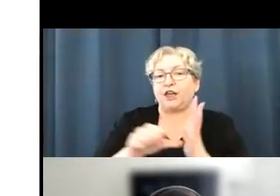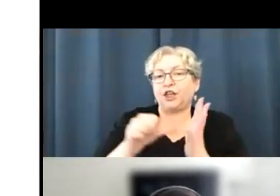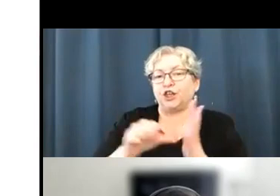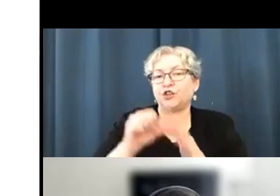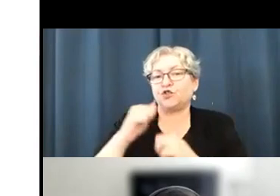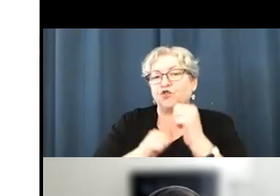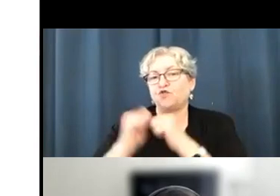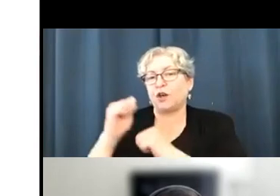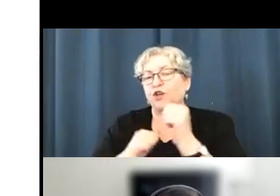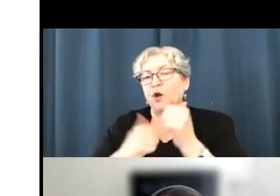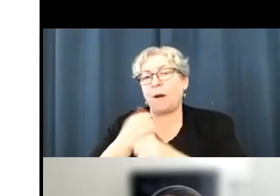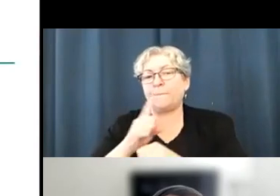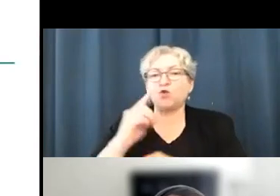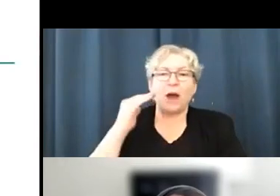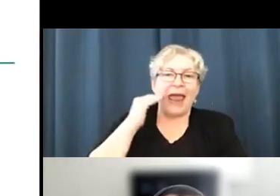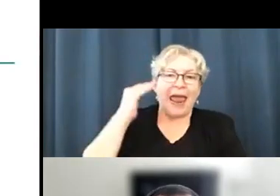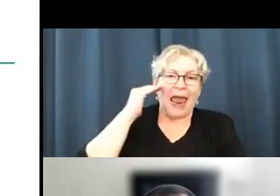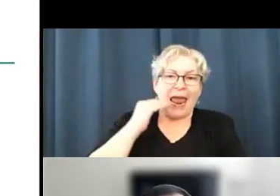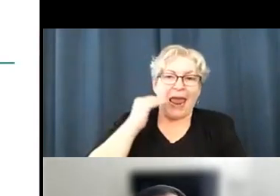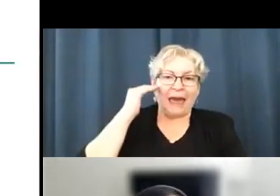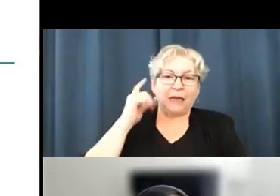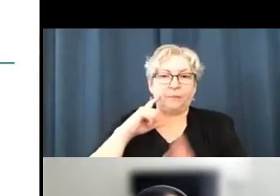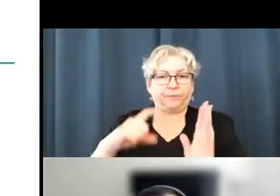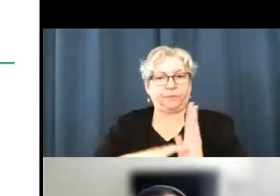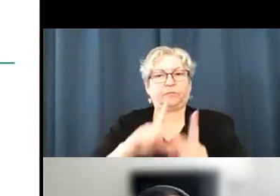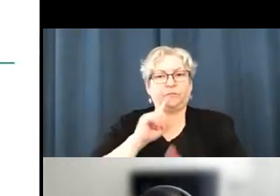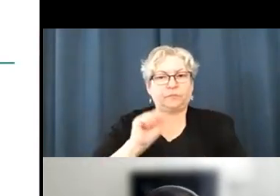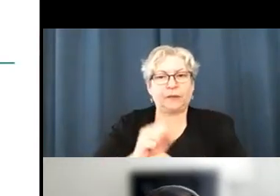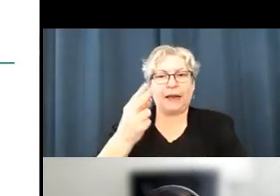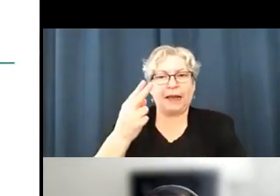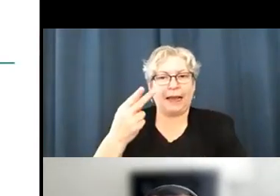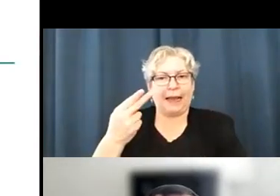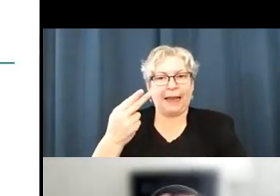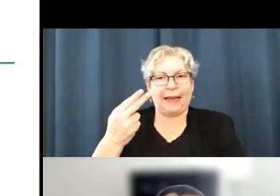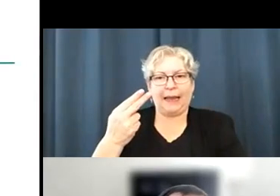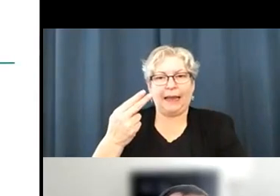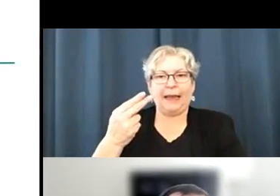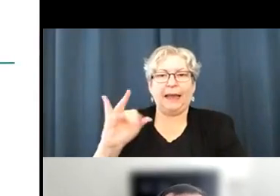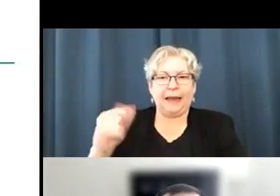that headings are recognized as headings when they are present on the page